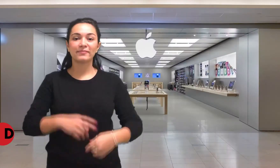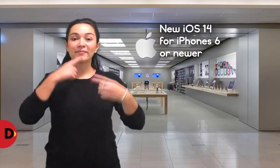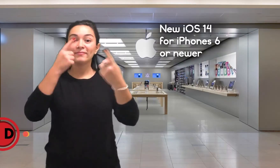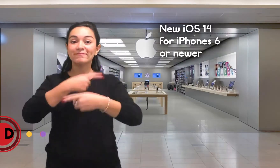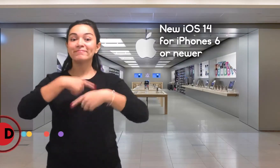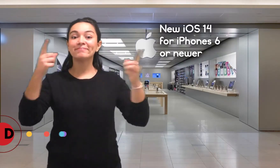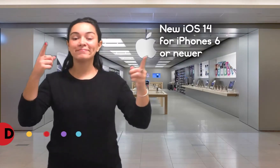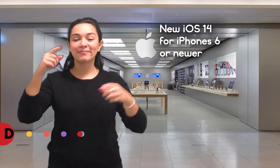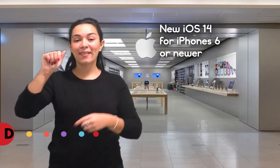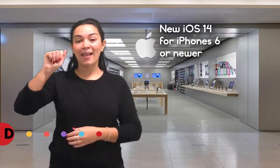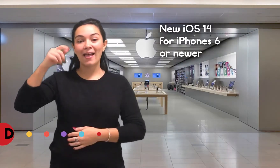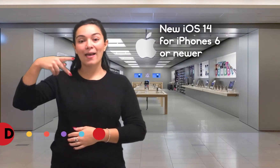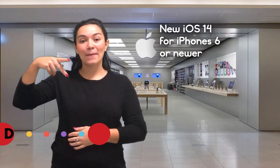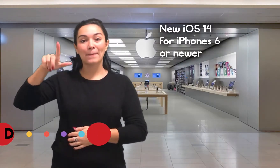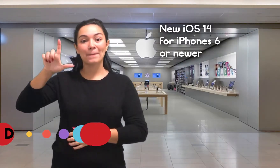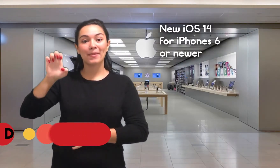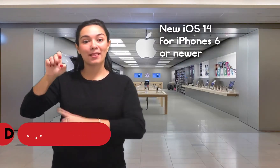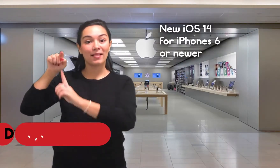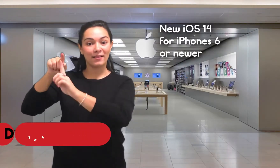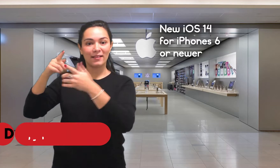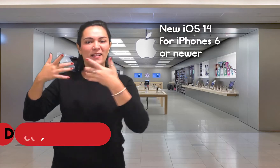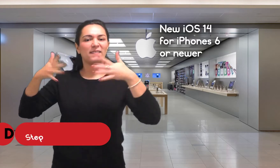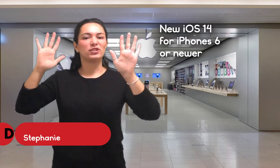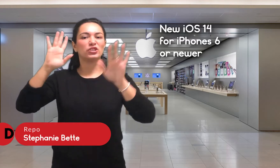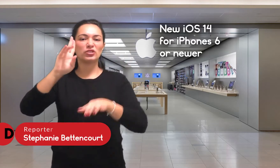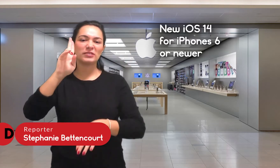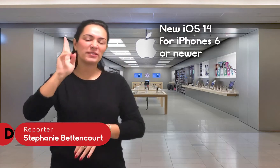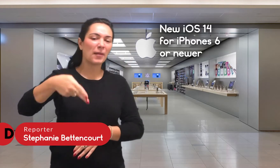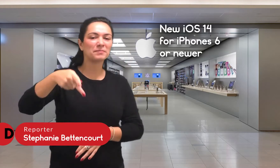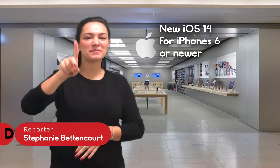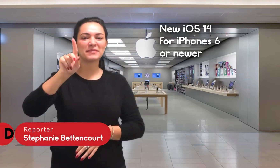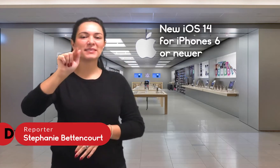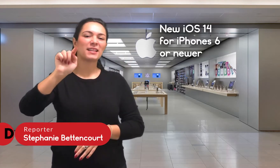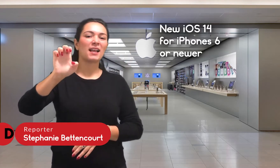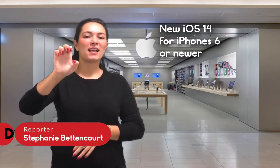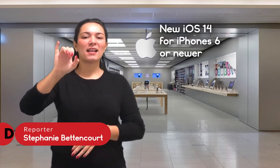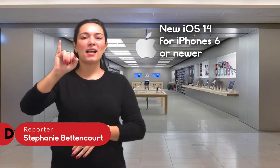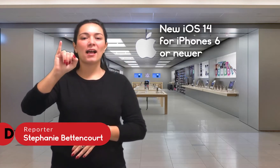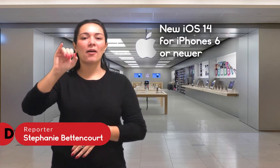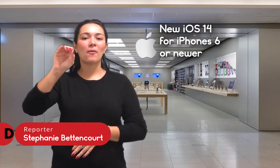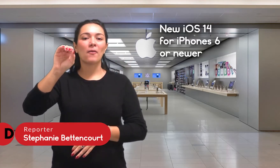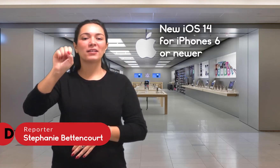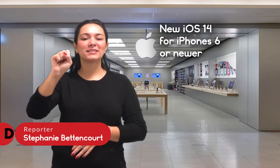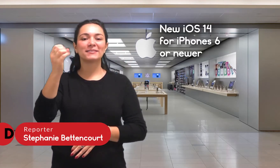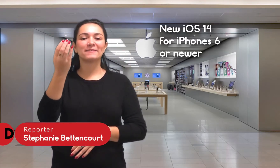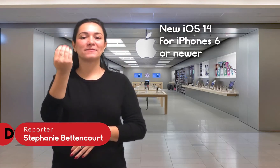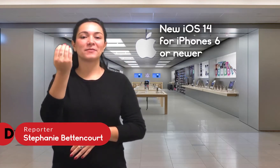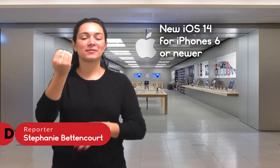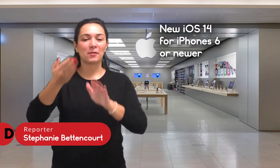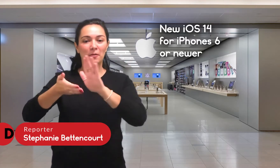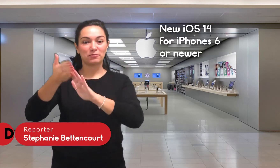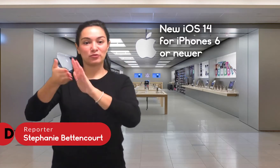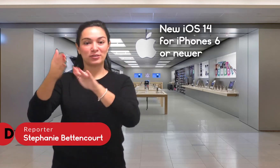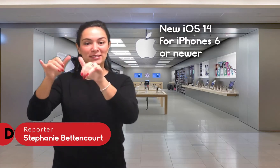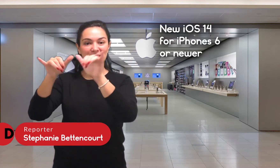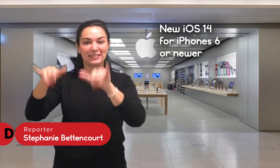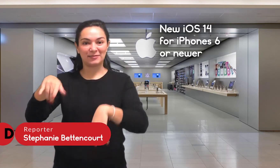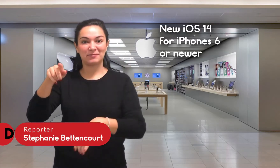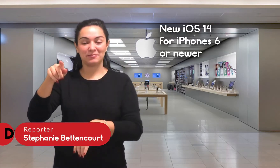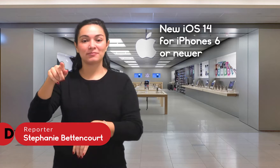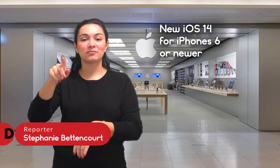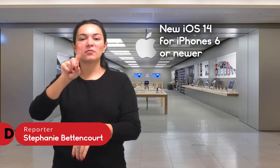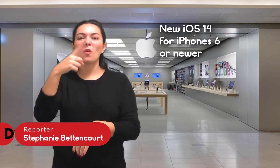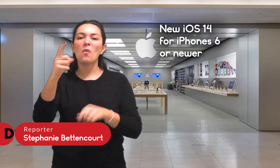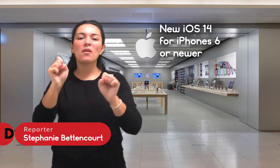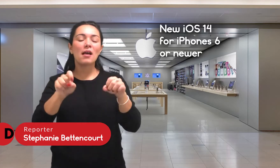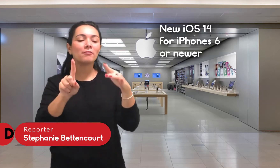[Stephanie]: Apple has updated the iOS 14 operating system which is